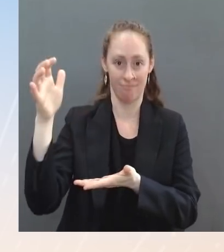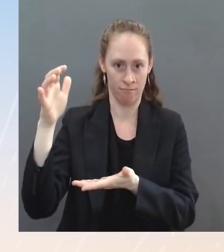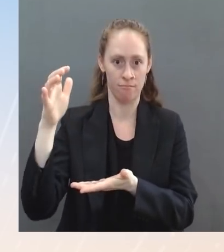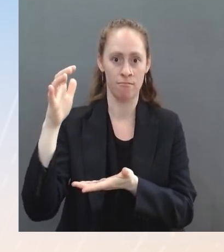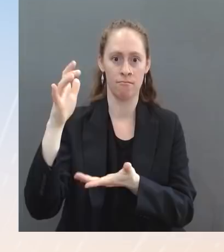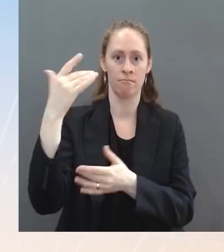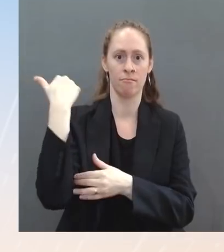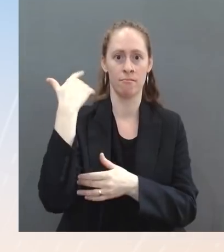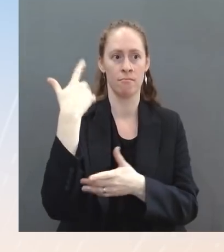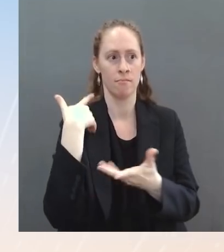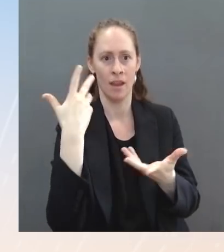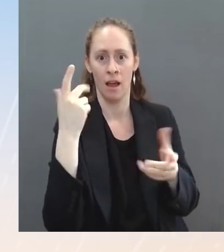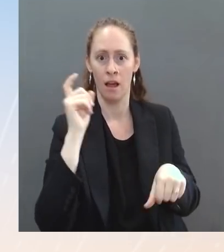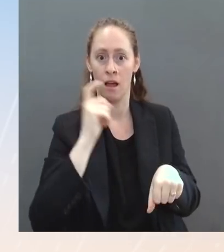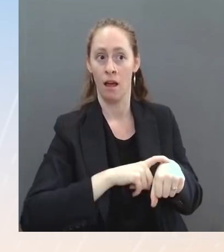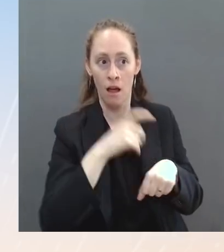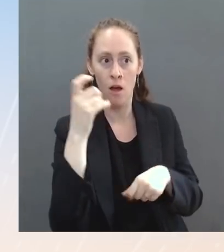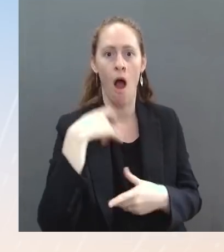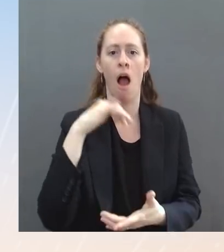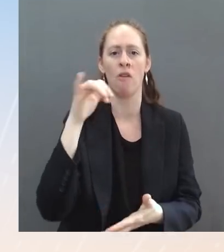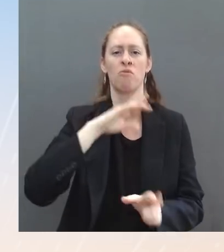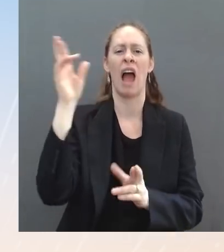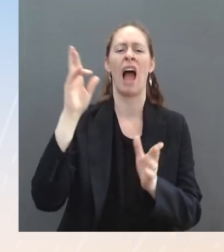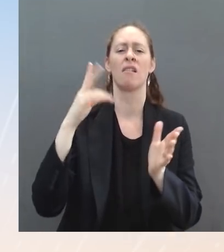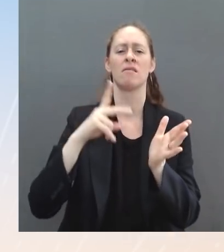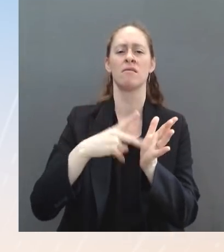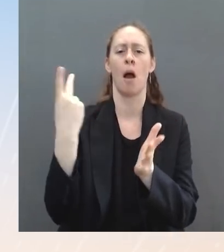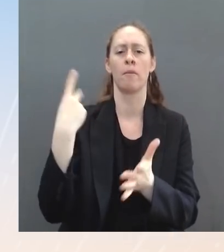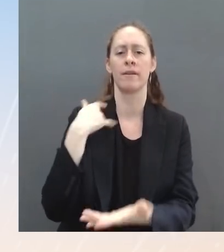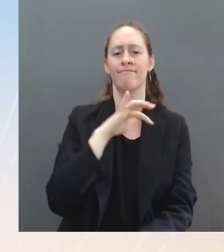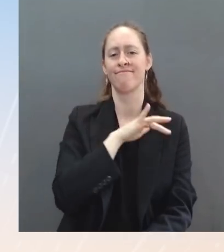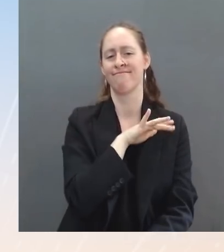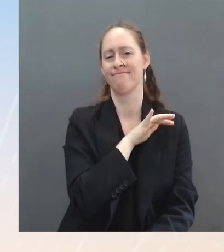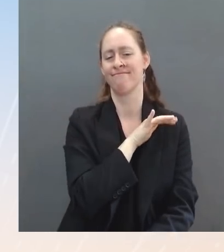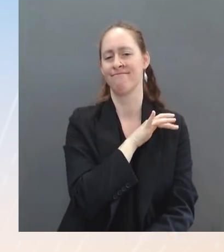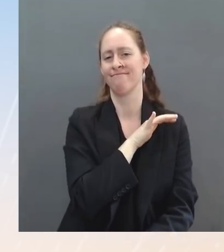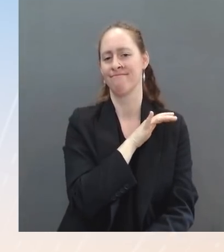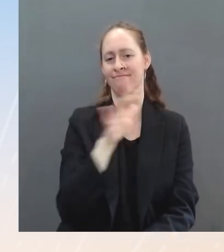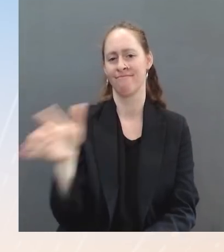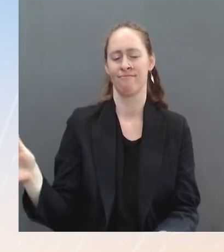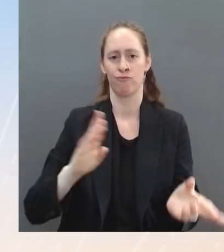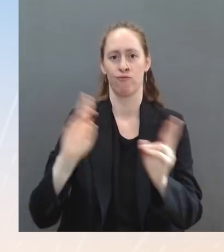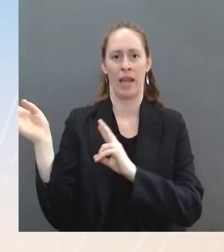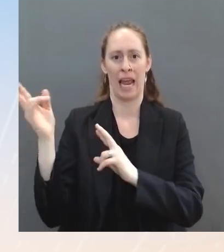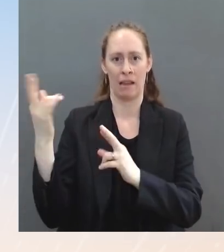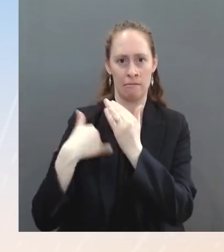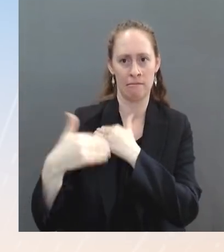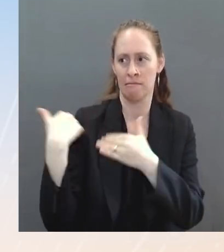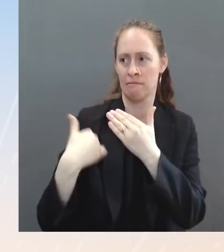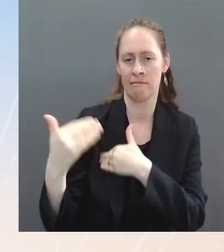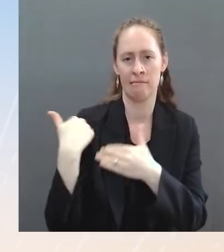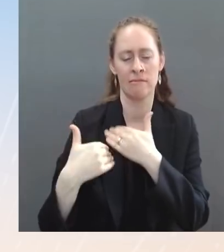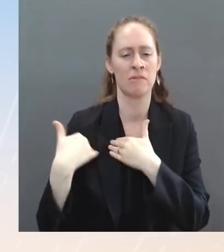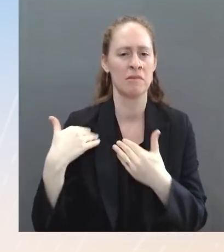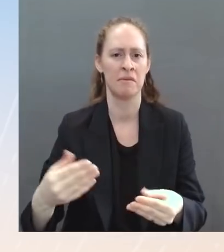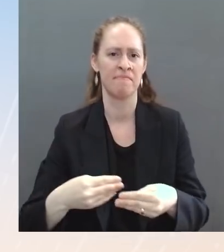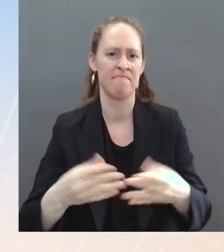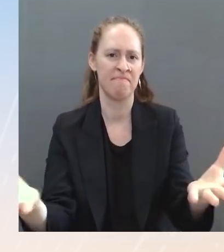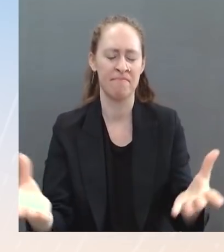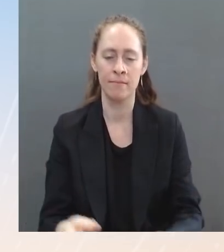of the President's announcement today was that the President authorized the sale but also the commitment to repurchase oil.